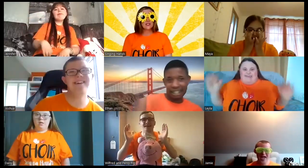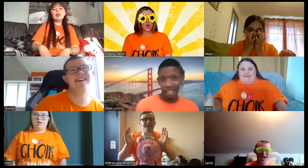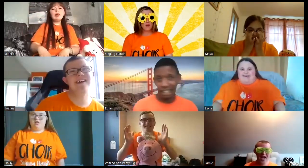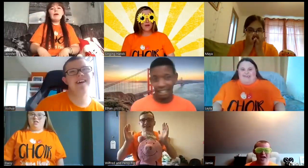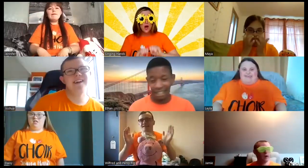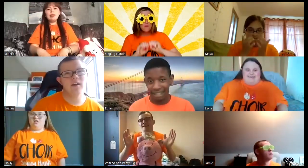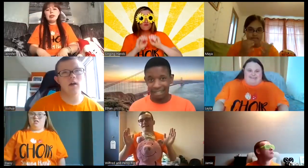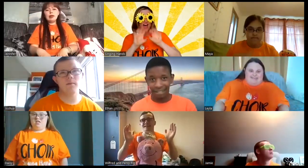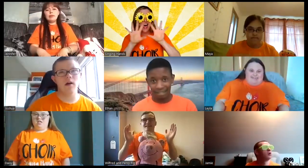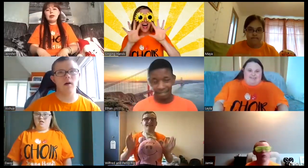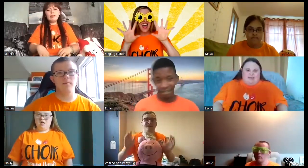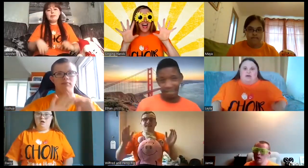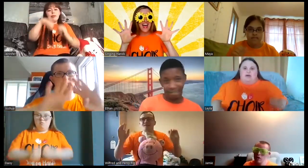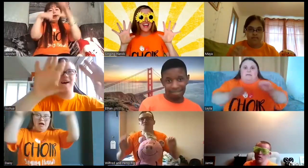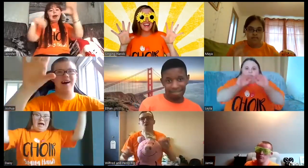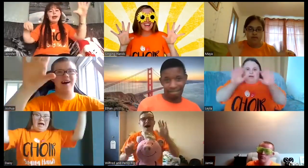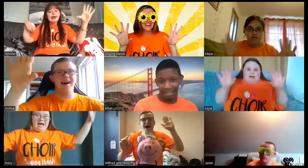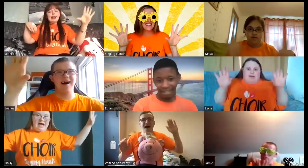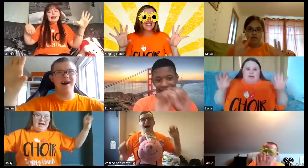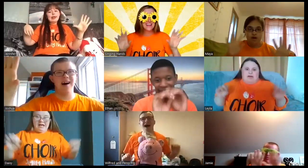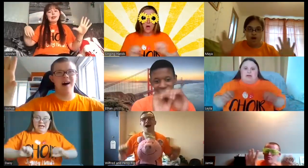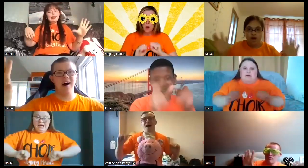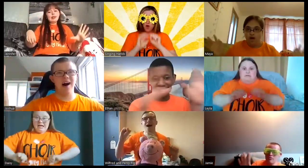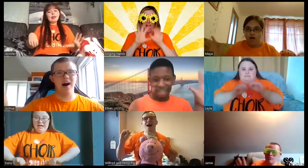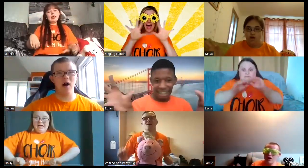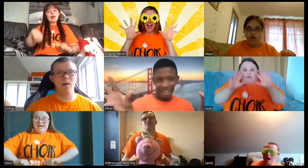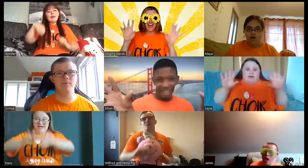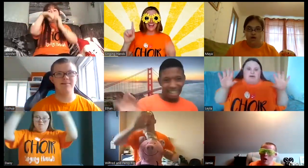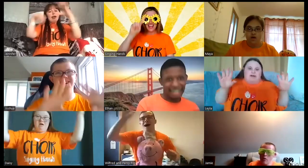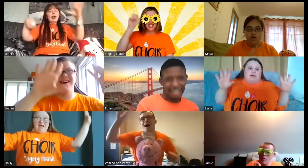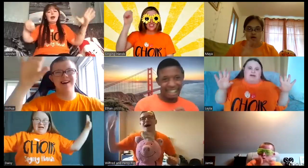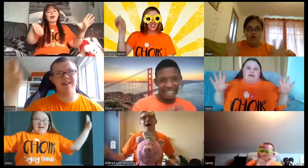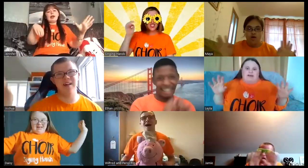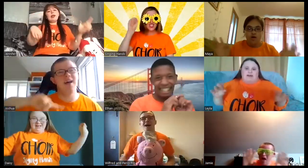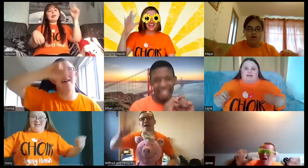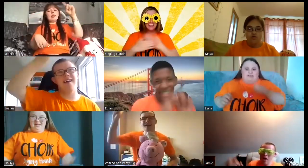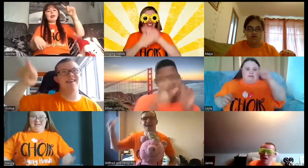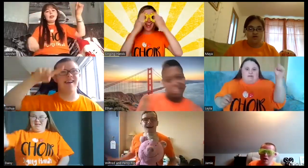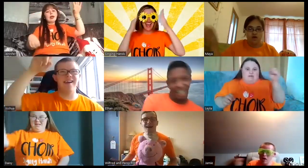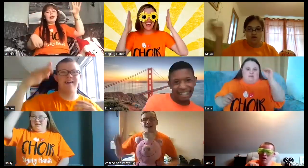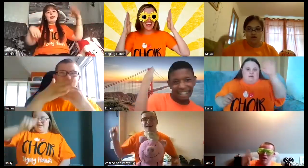It's gonna be a bright (bright) Bright (bright) sunshiny day